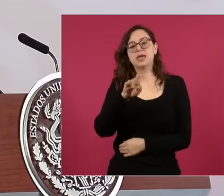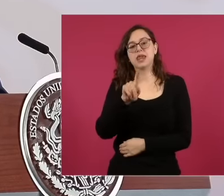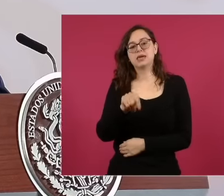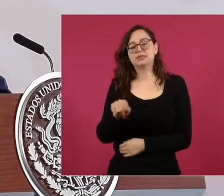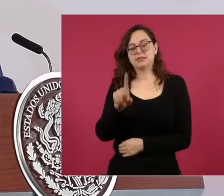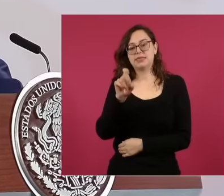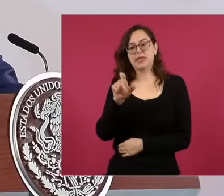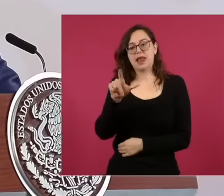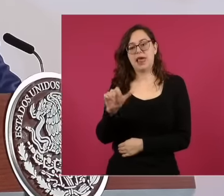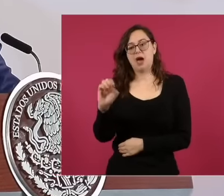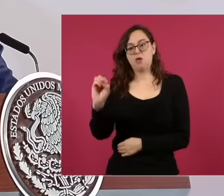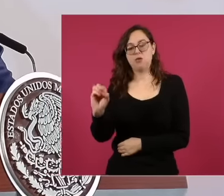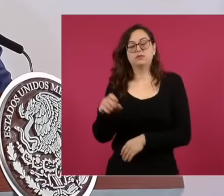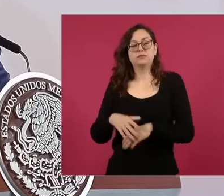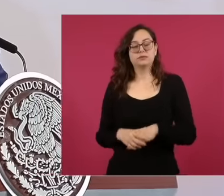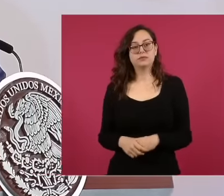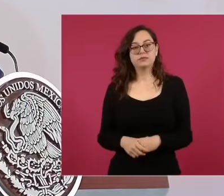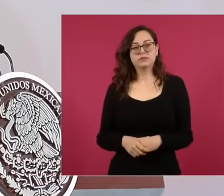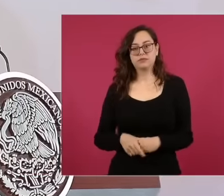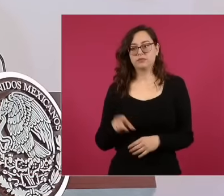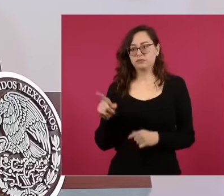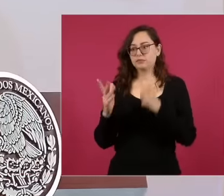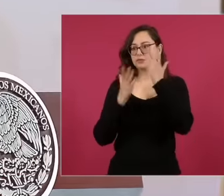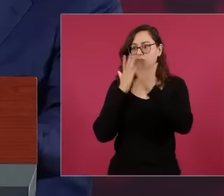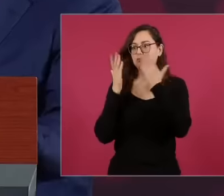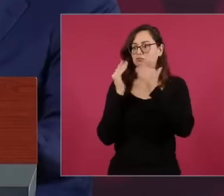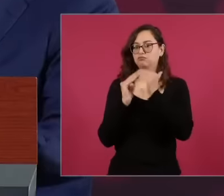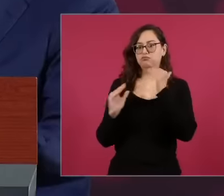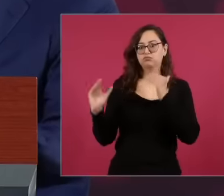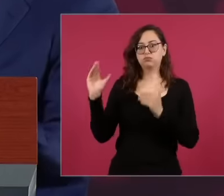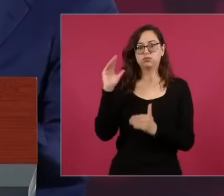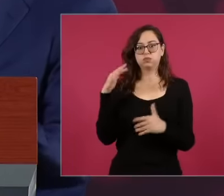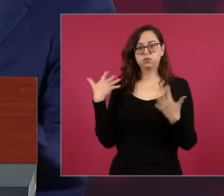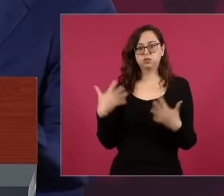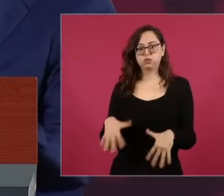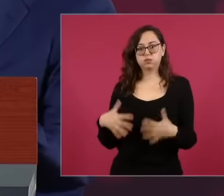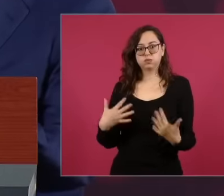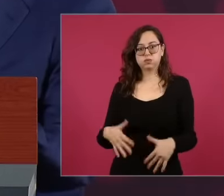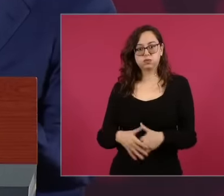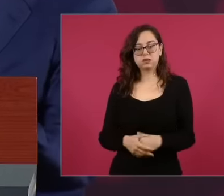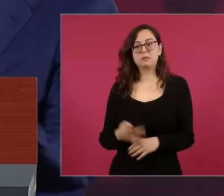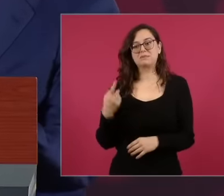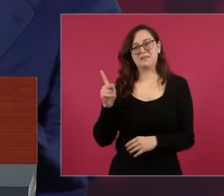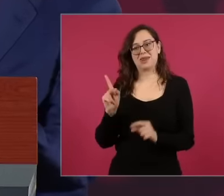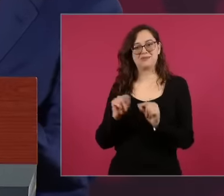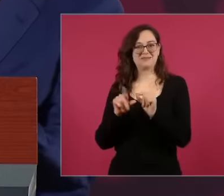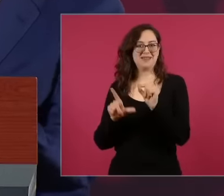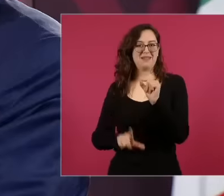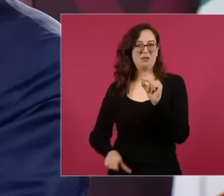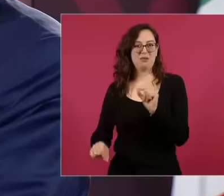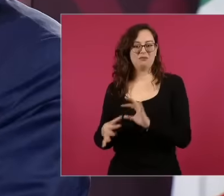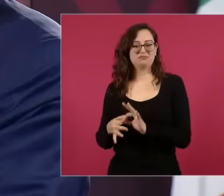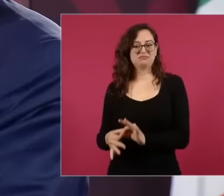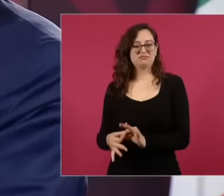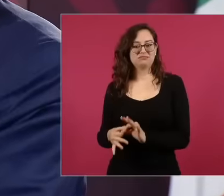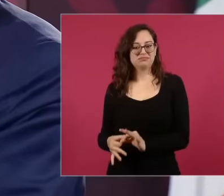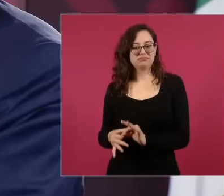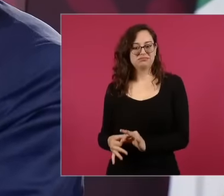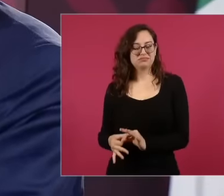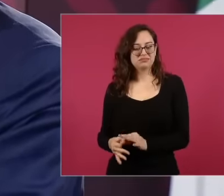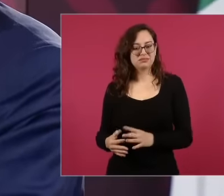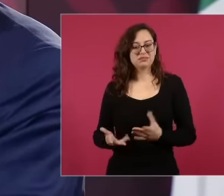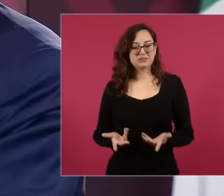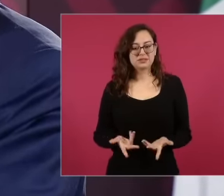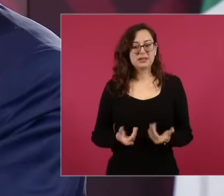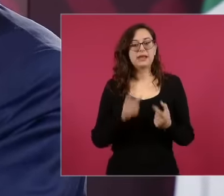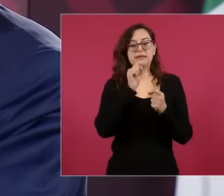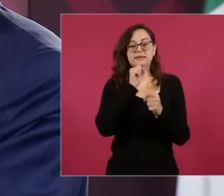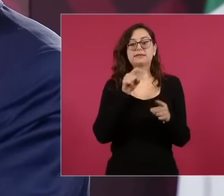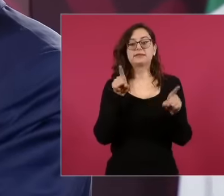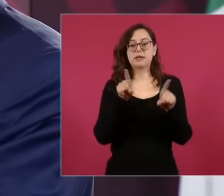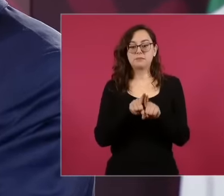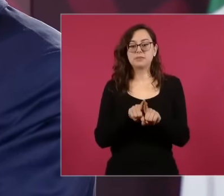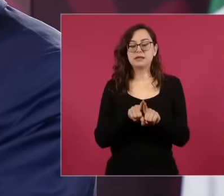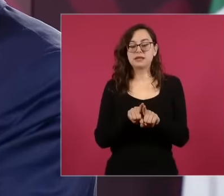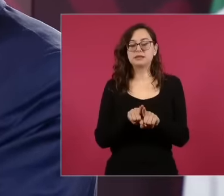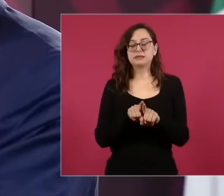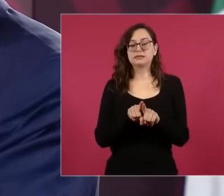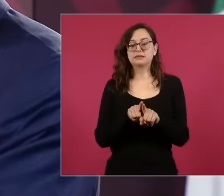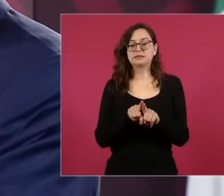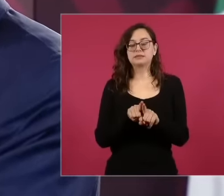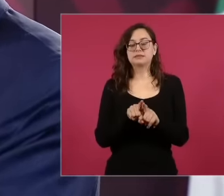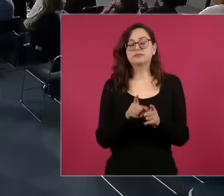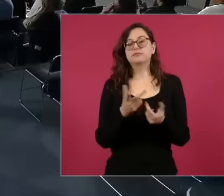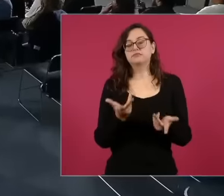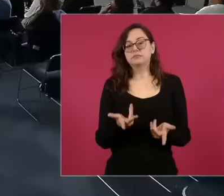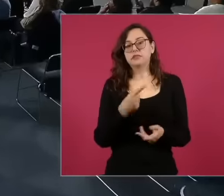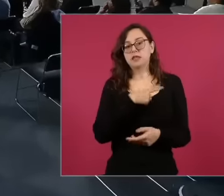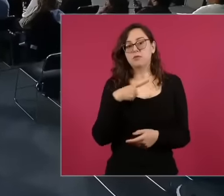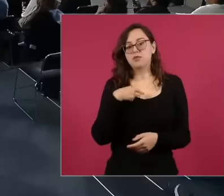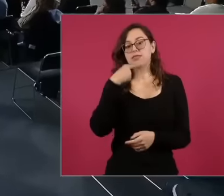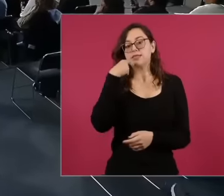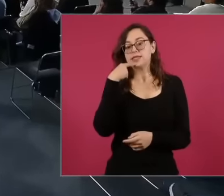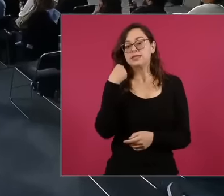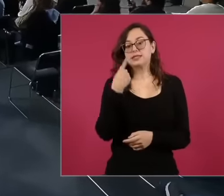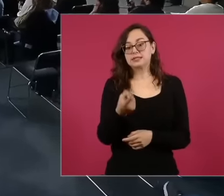this I comment now in the acts that in My times and those who are